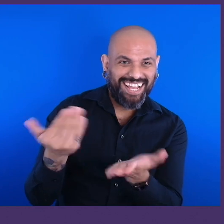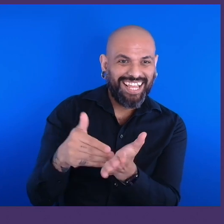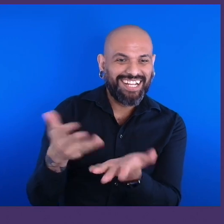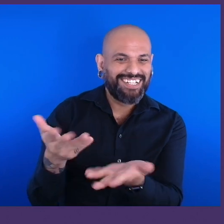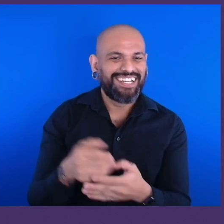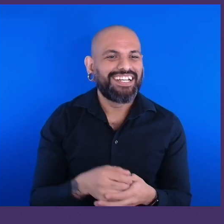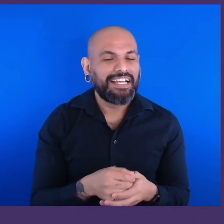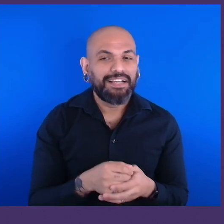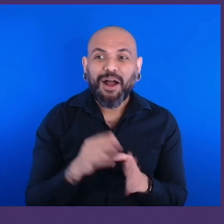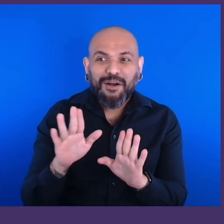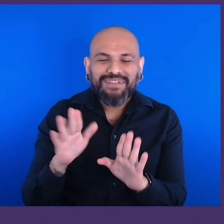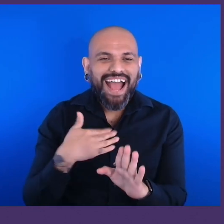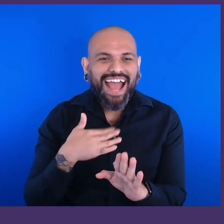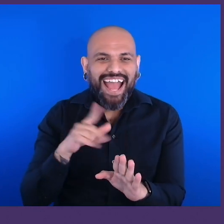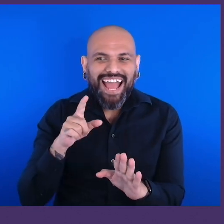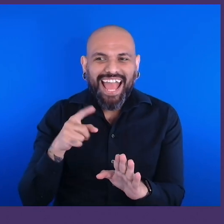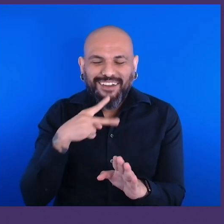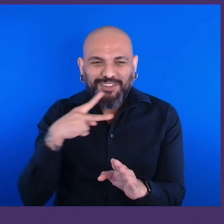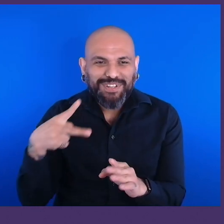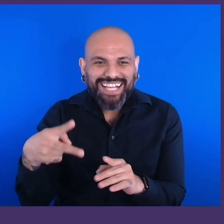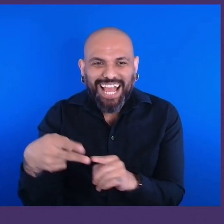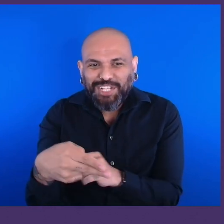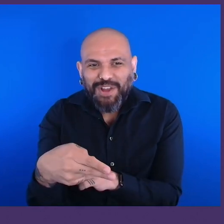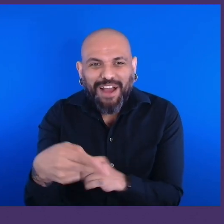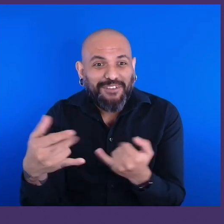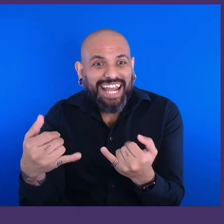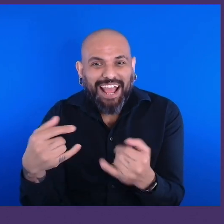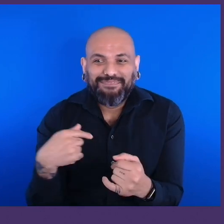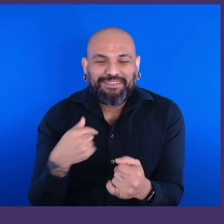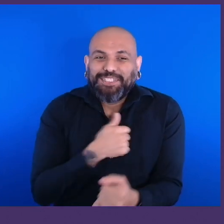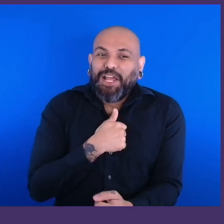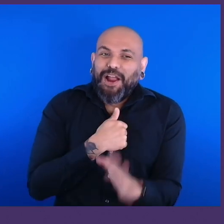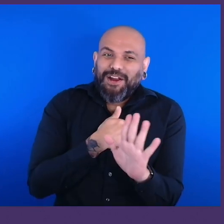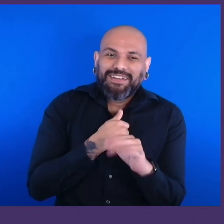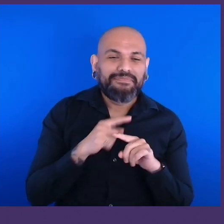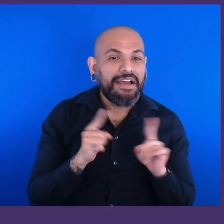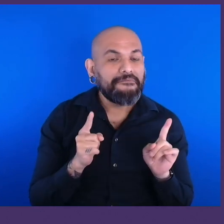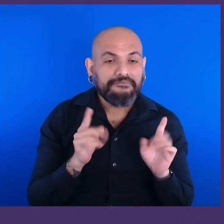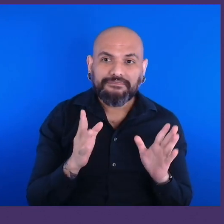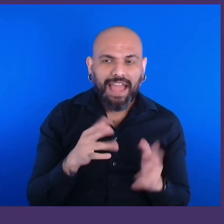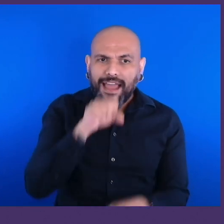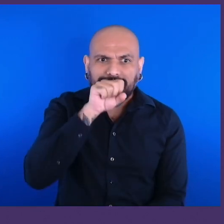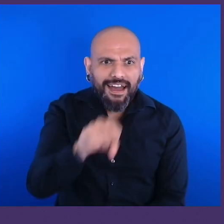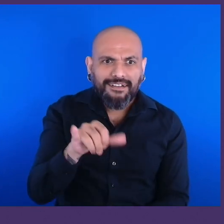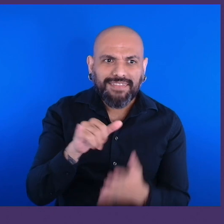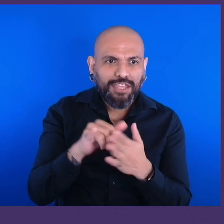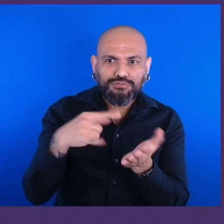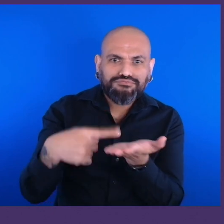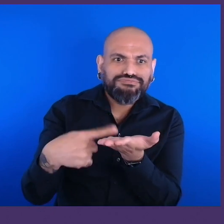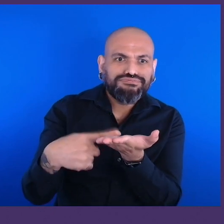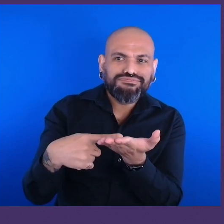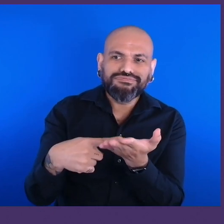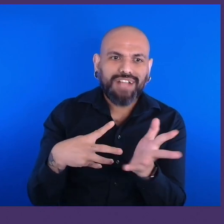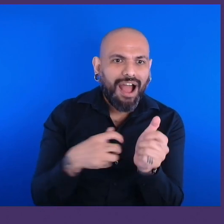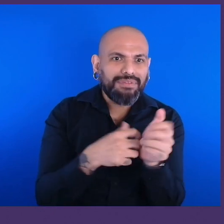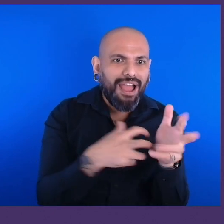which is painful for me because I love that, and I love the update that there's been the recent connection on standards